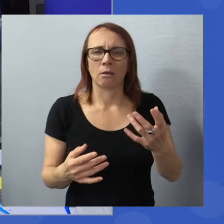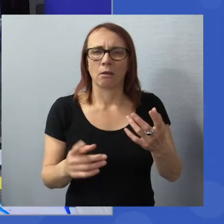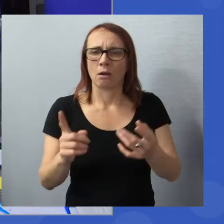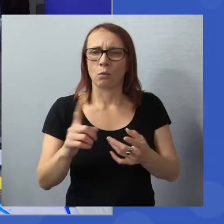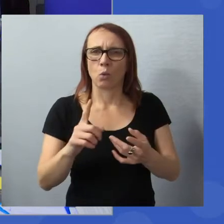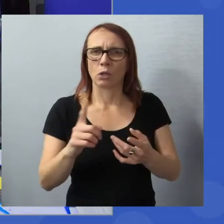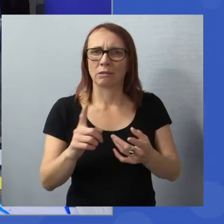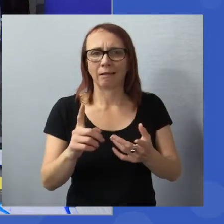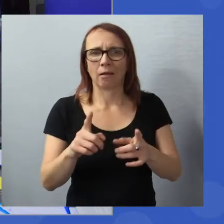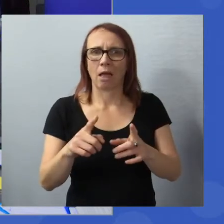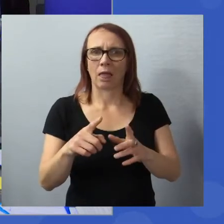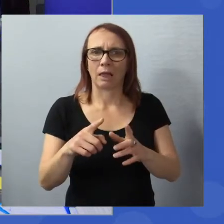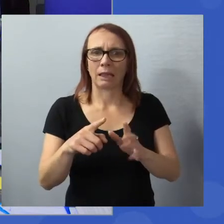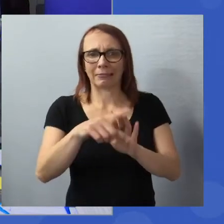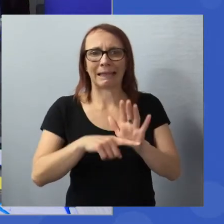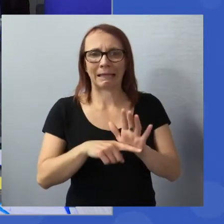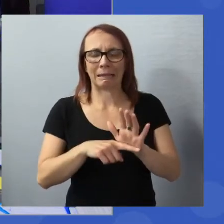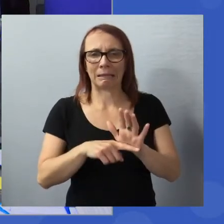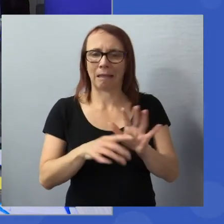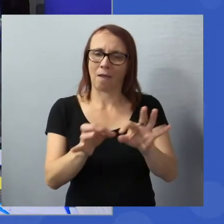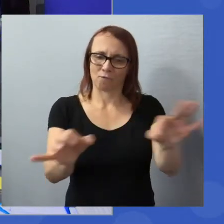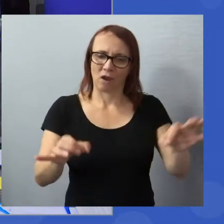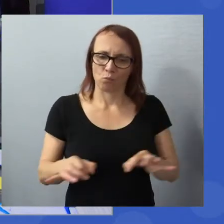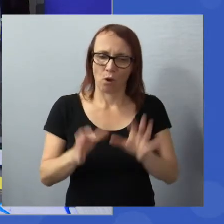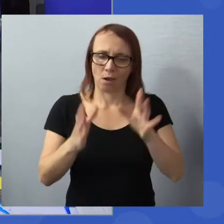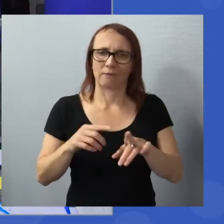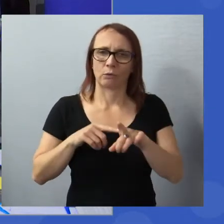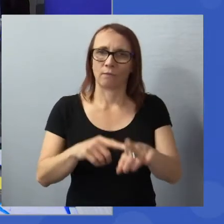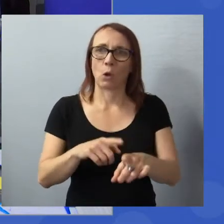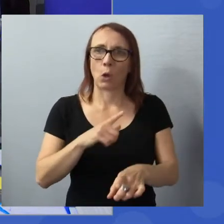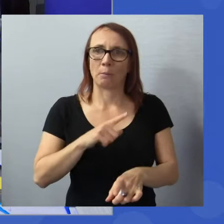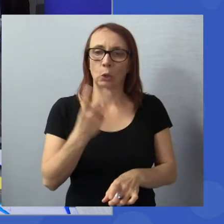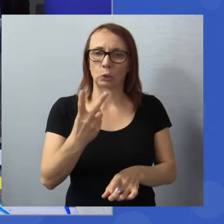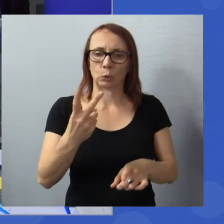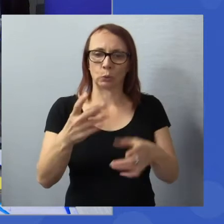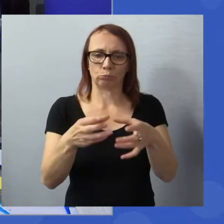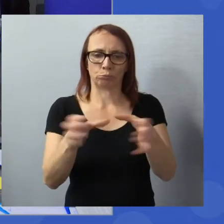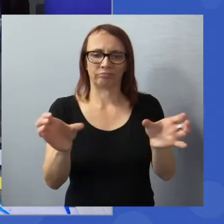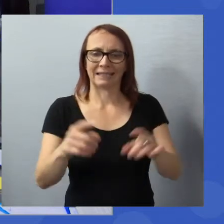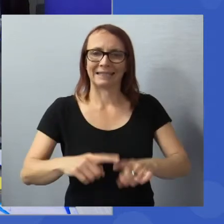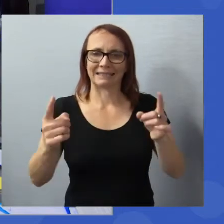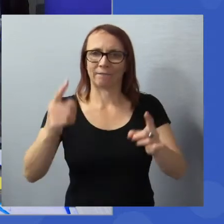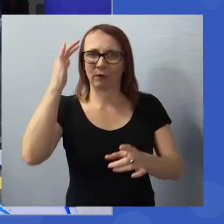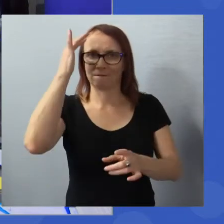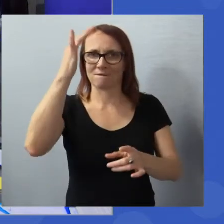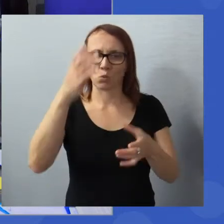binding framework because we get to split ideologies and in regards to what